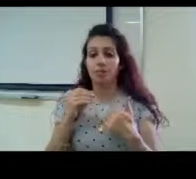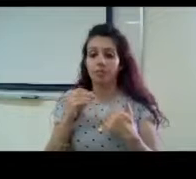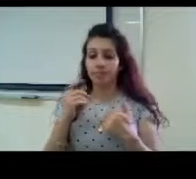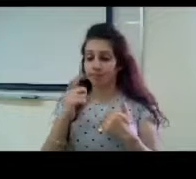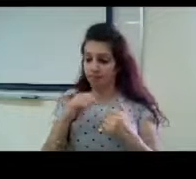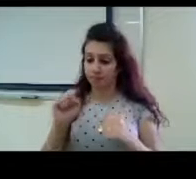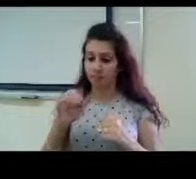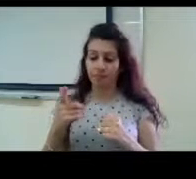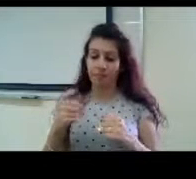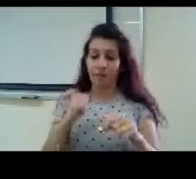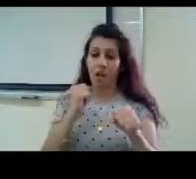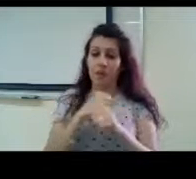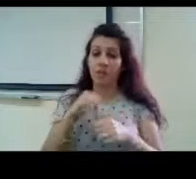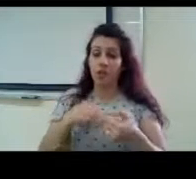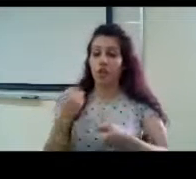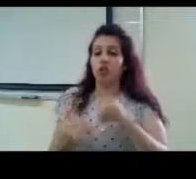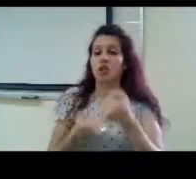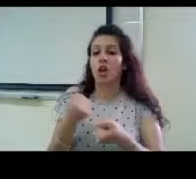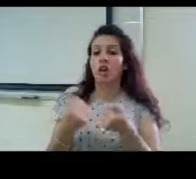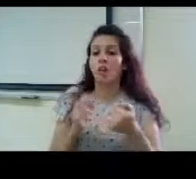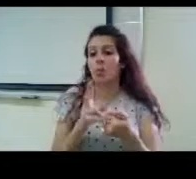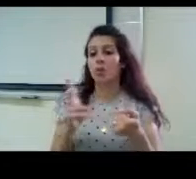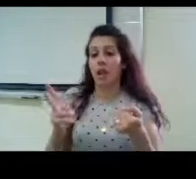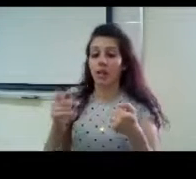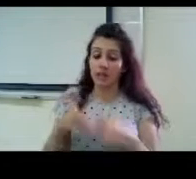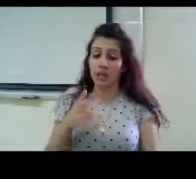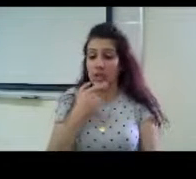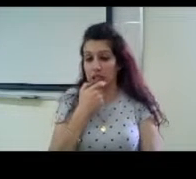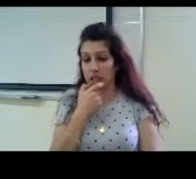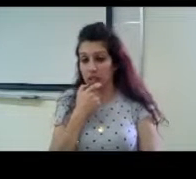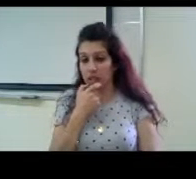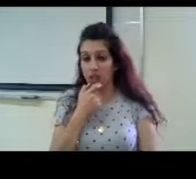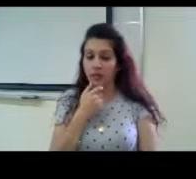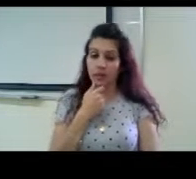especially a focus on mental health and psychosocial support increased